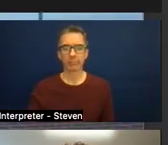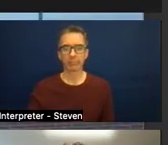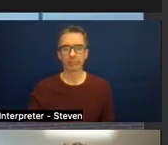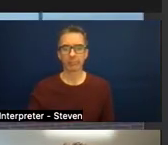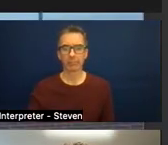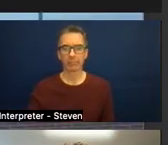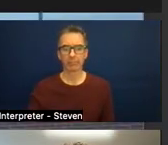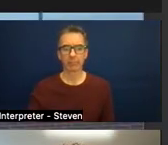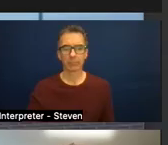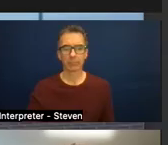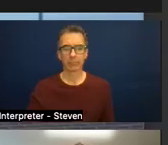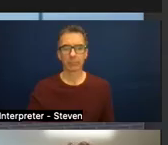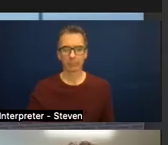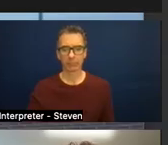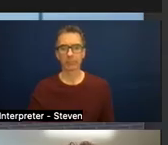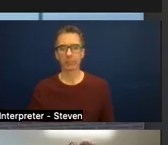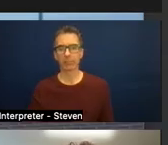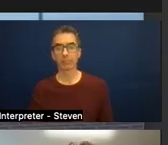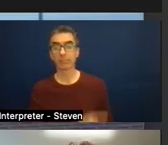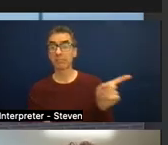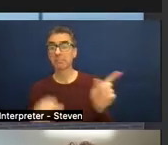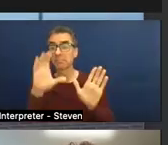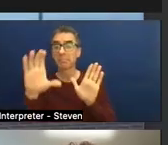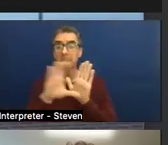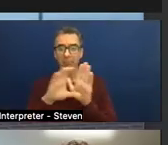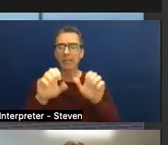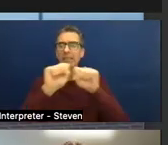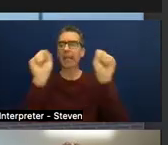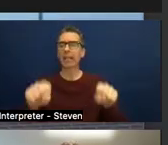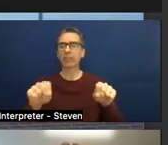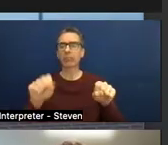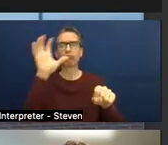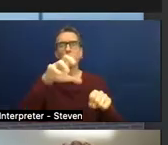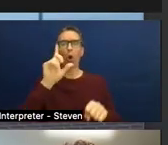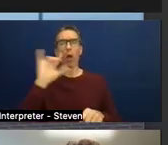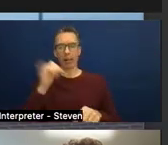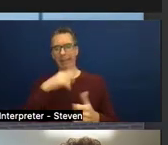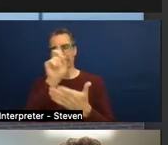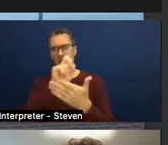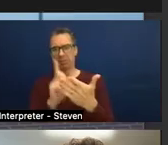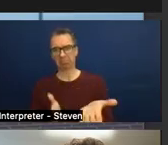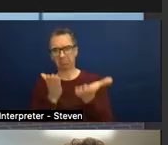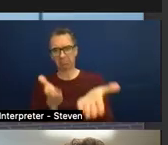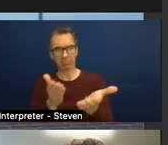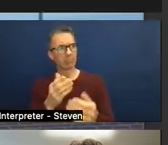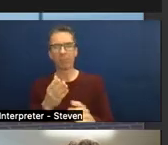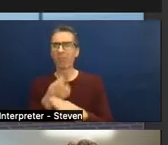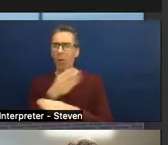And then this is our preliminary station design, which I think we've also shared with this stakeholder committee before.